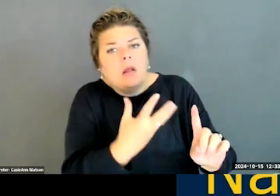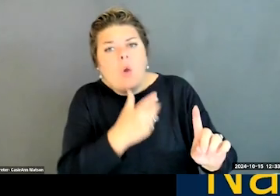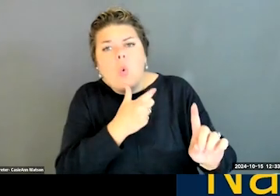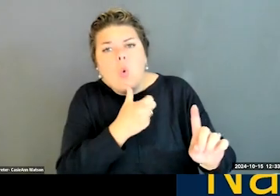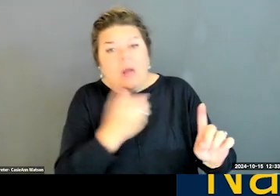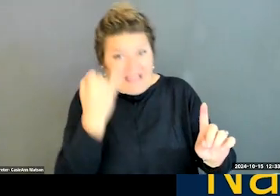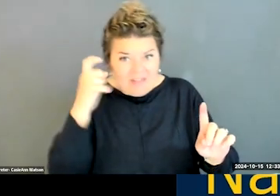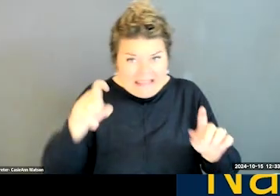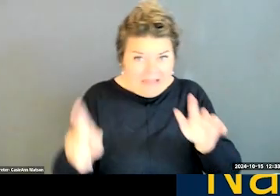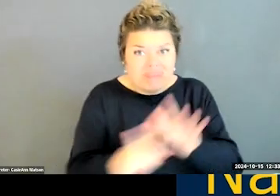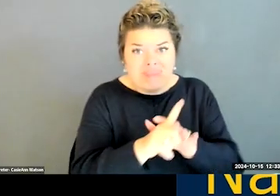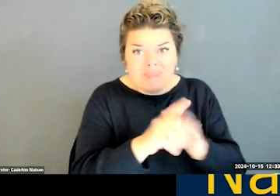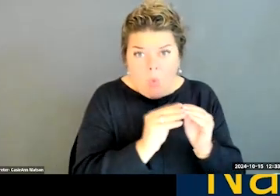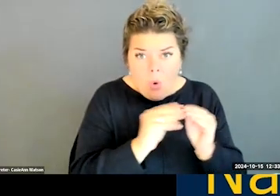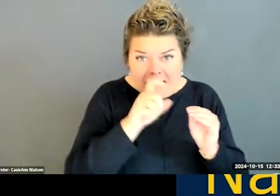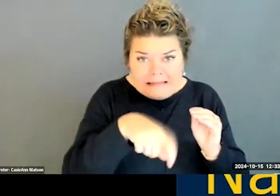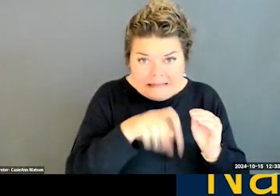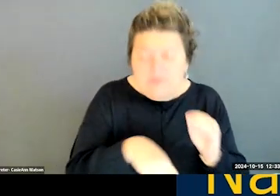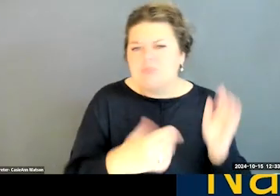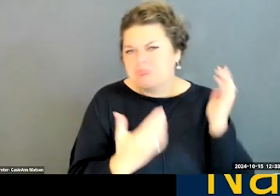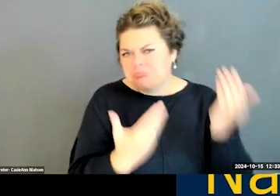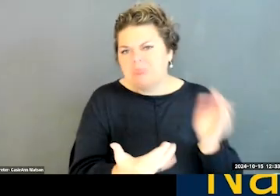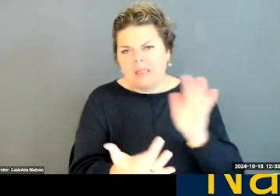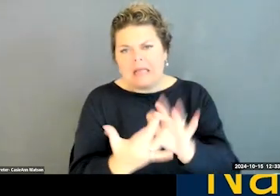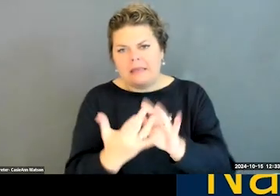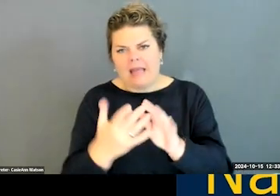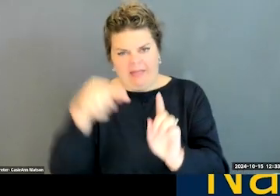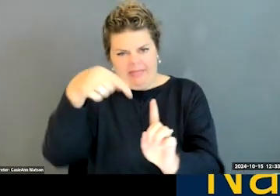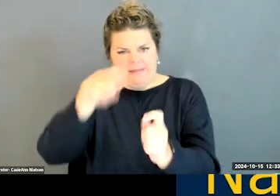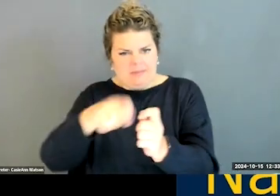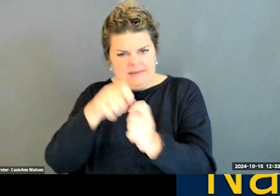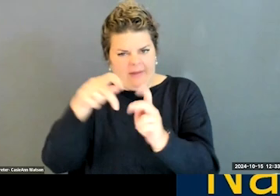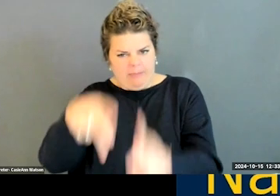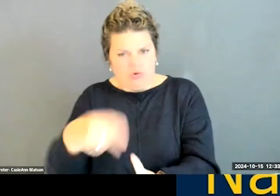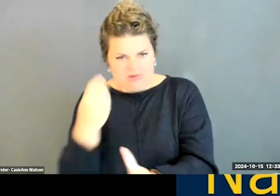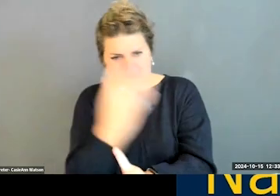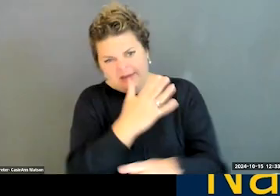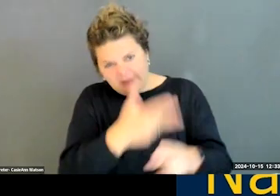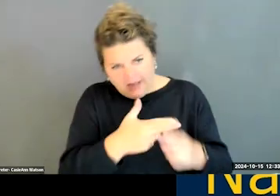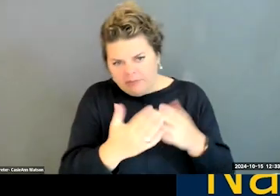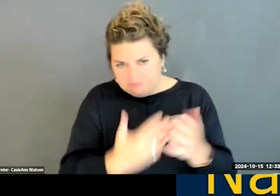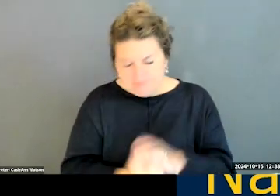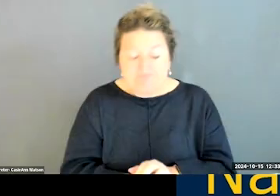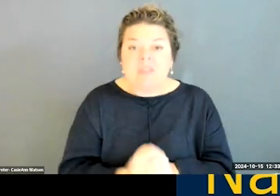if they need anything additional. When it comes to specifics for your small team, perhaps,